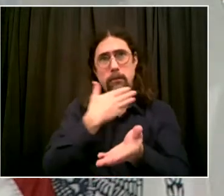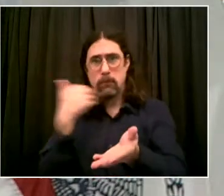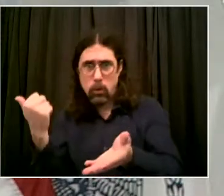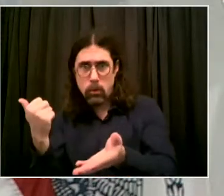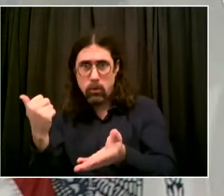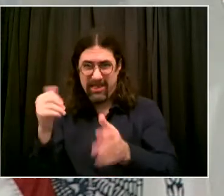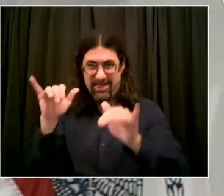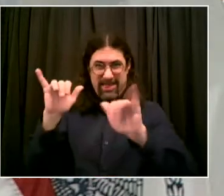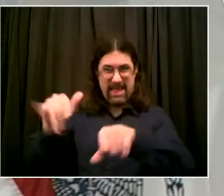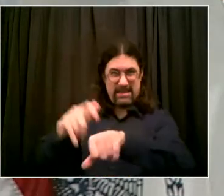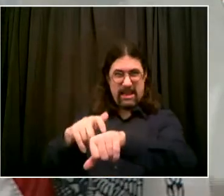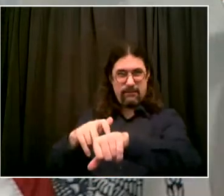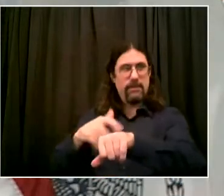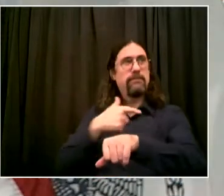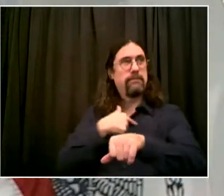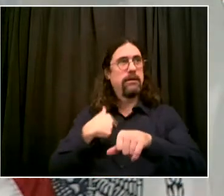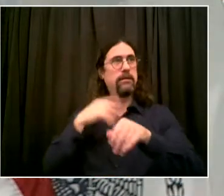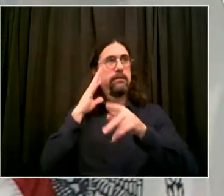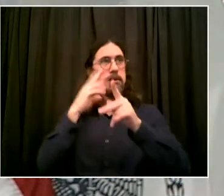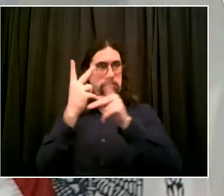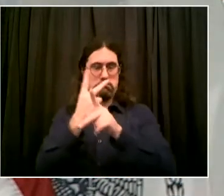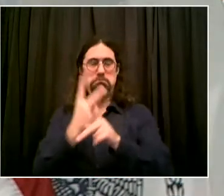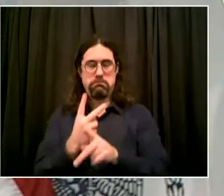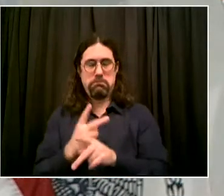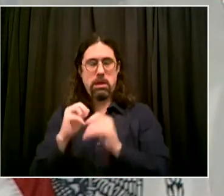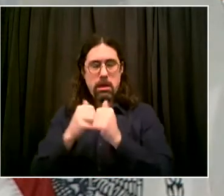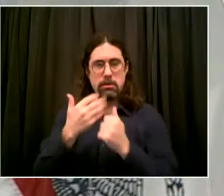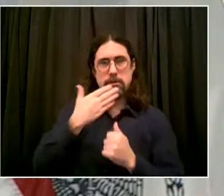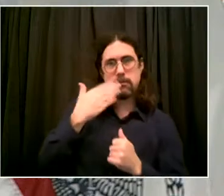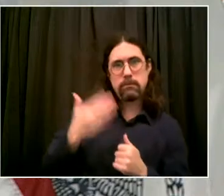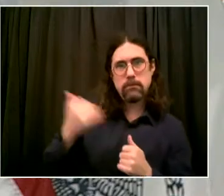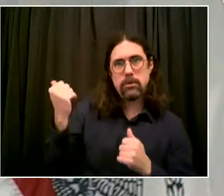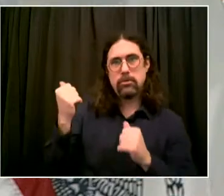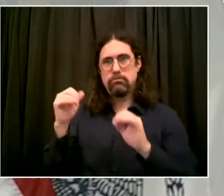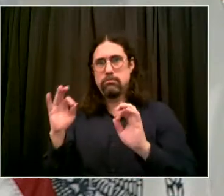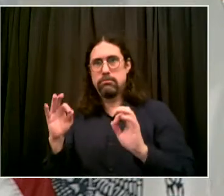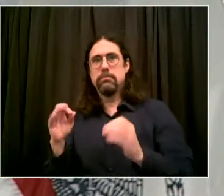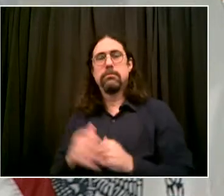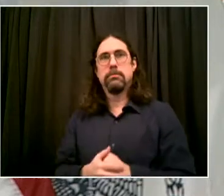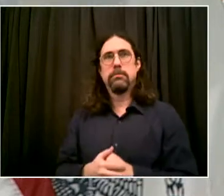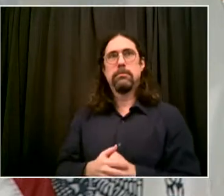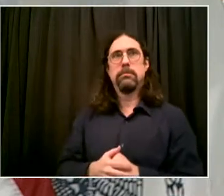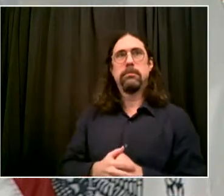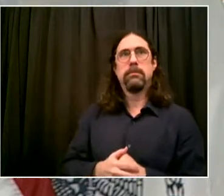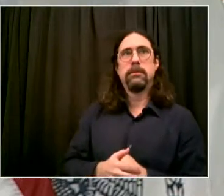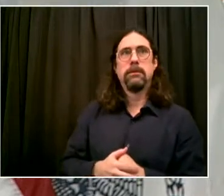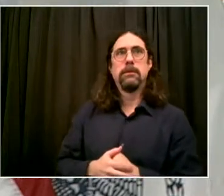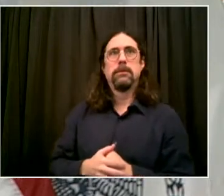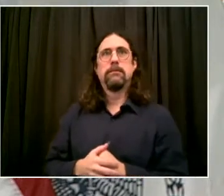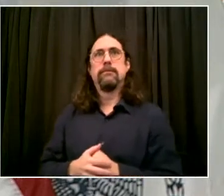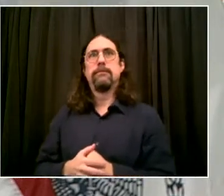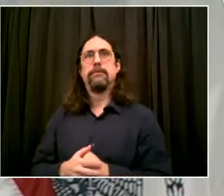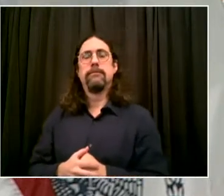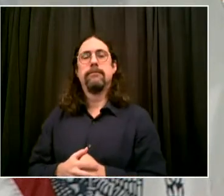IMPROVEMENT IN THE HEALTHCARE SITUATION. WE HAVE TIME FF ORTWTWO MORE, KEVIN DUGGAN FROM THE BROOKLYN PAPER.